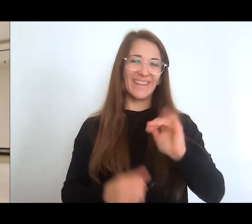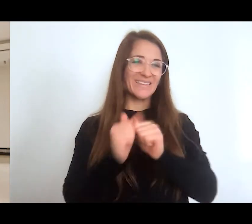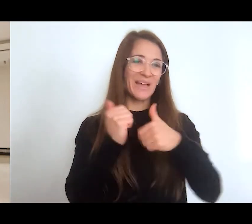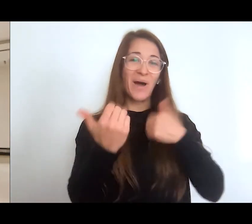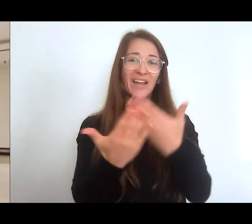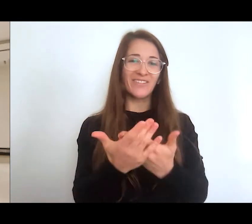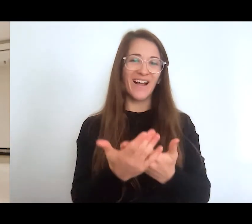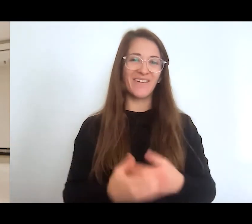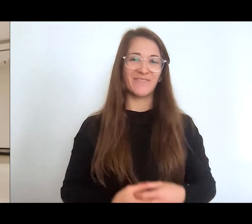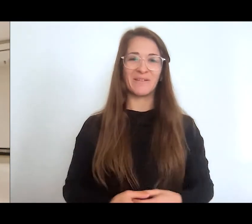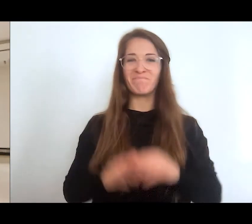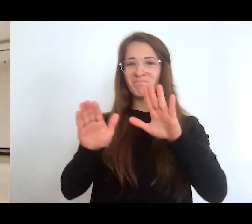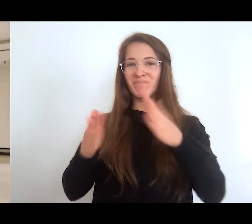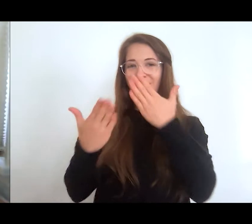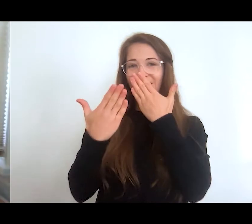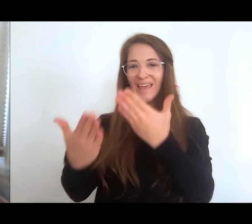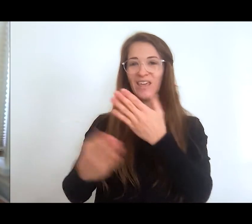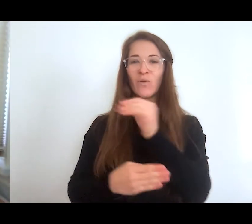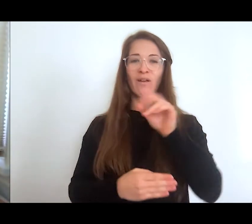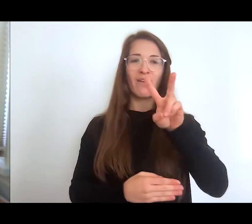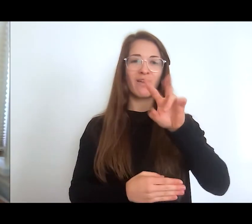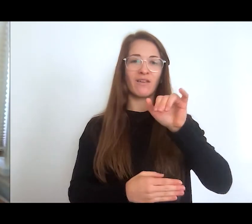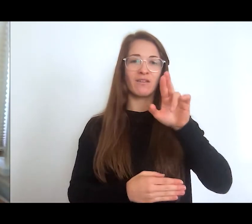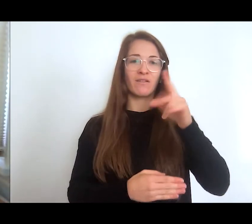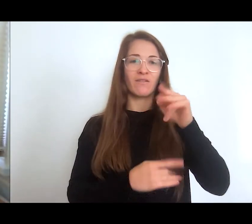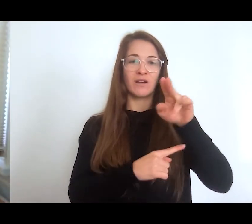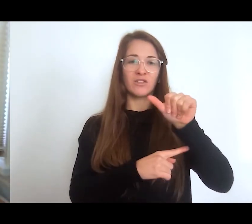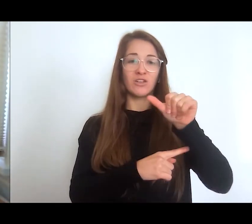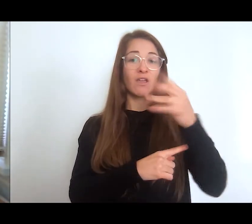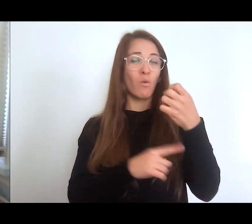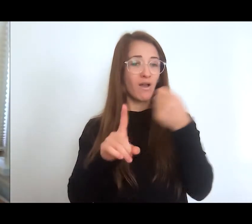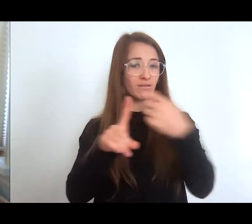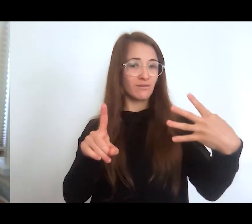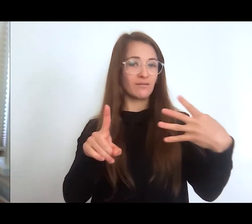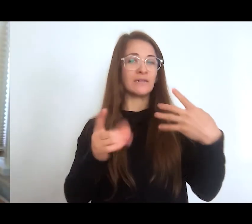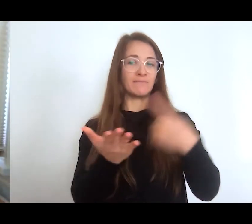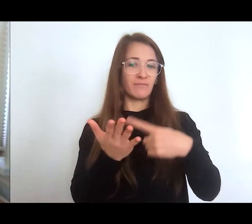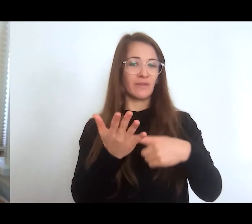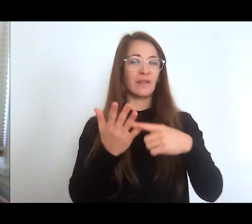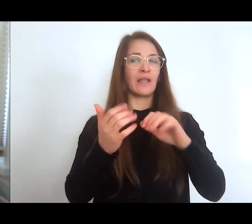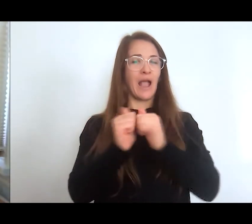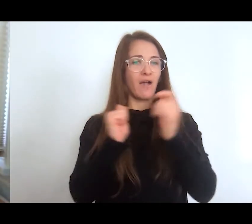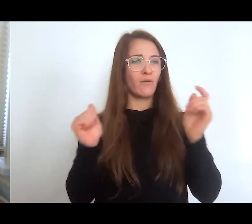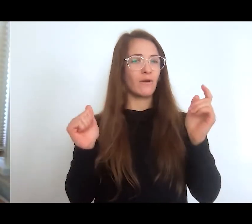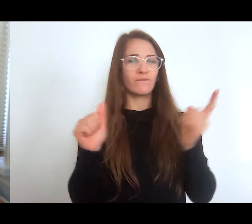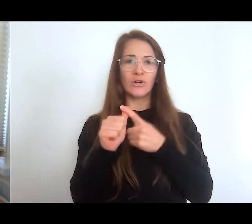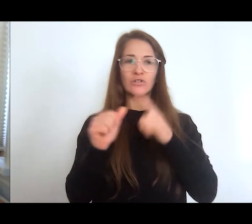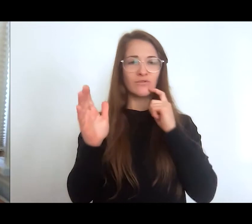IS FOUNDATIONAL TO WHAT WE DO. SO YEAH THAT IS HOW I GOT THERE. GREAT, THANK YOU. VIRGINIA, IF YOU WANT TO TALK